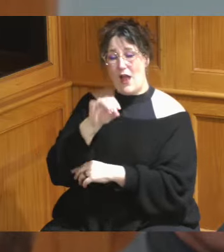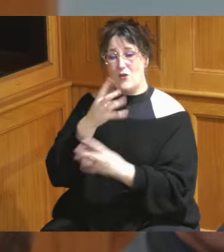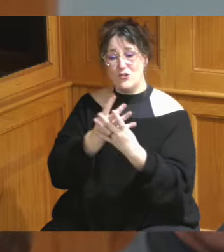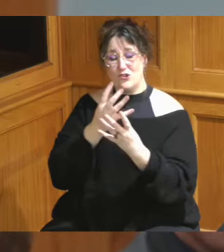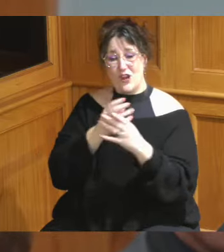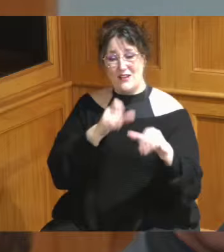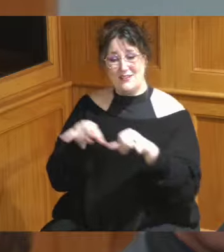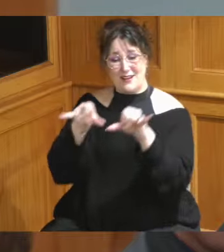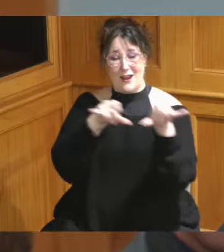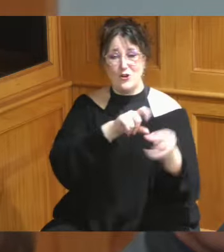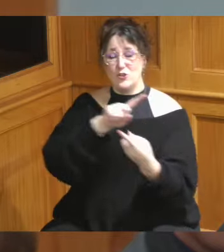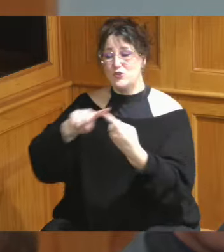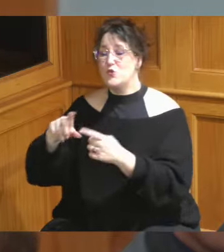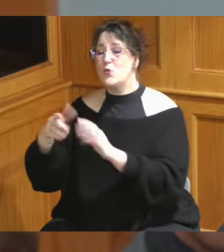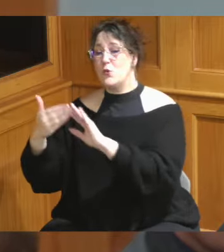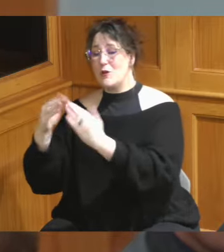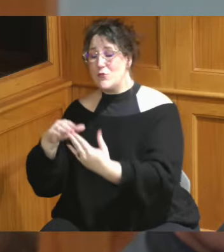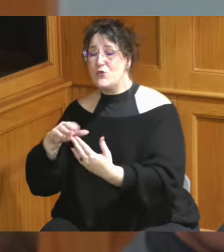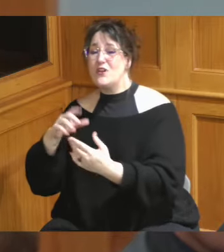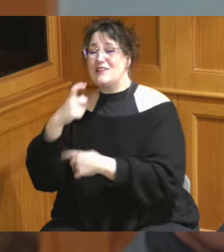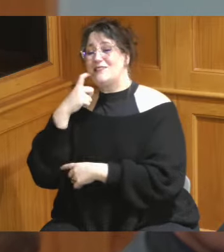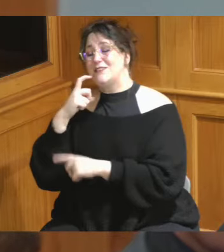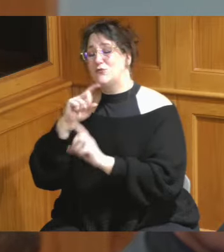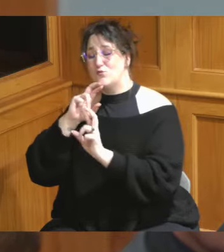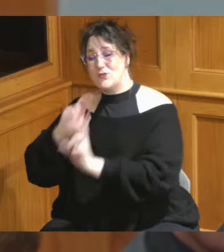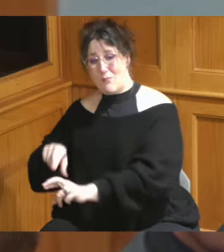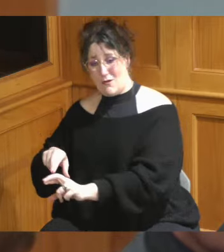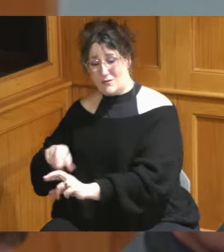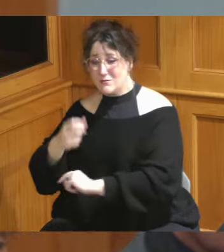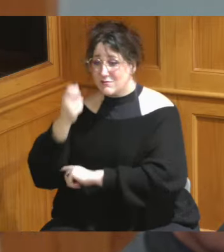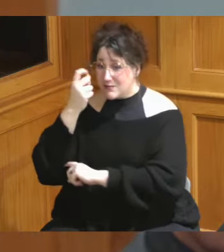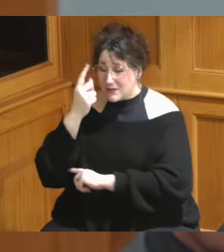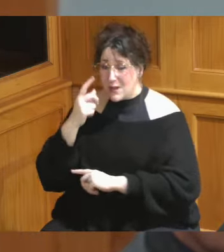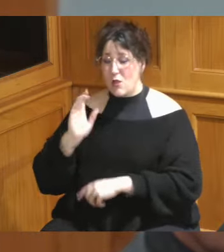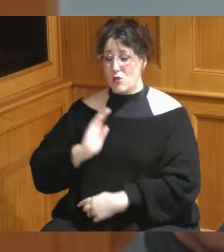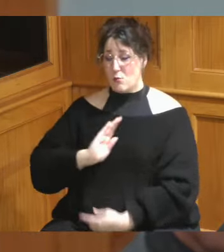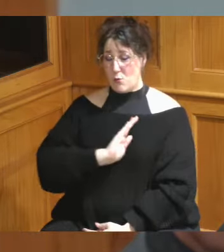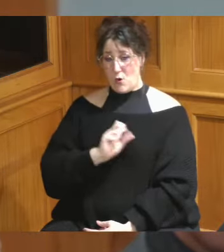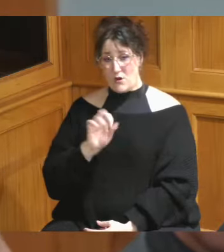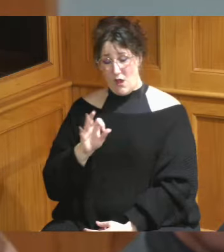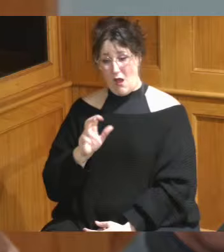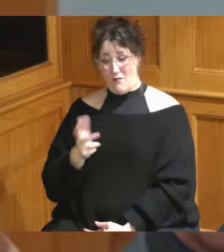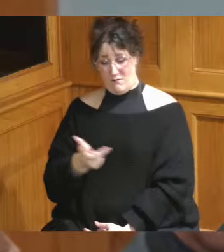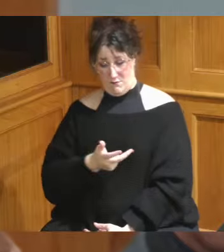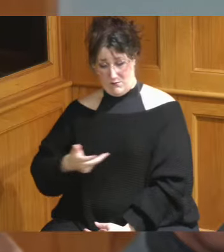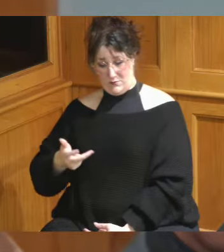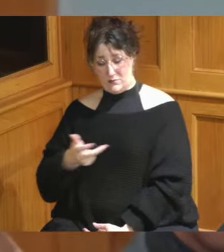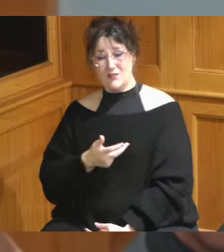to community addiction response. And whereas the Board of County Commissioners of Hamilton County,